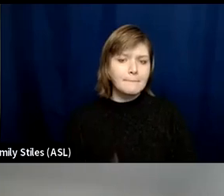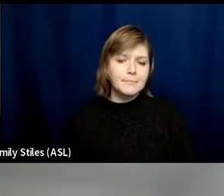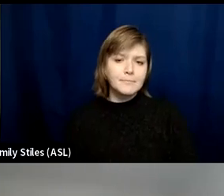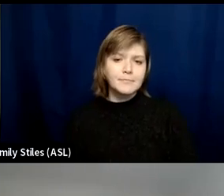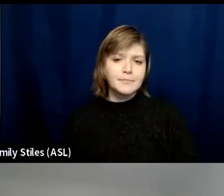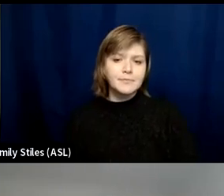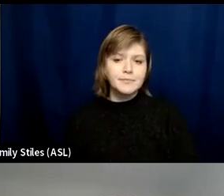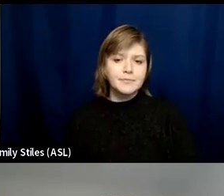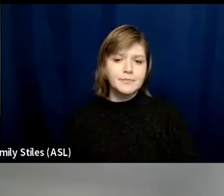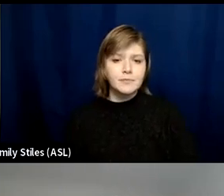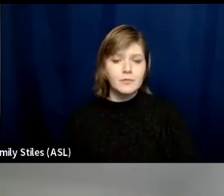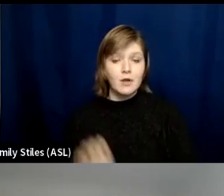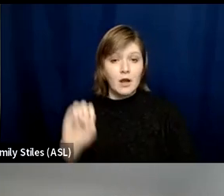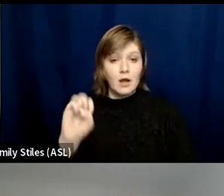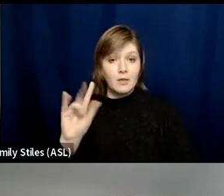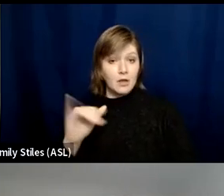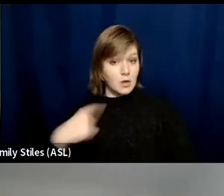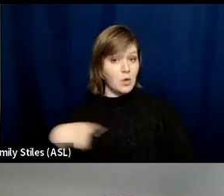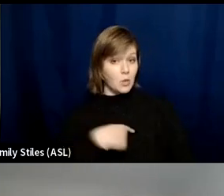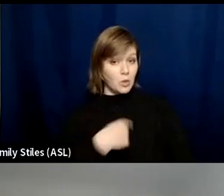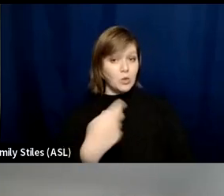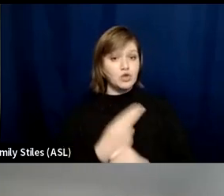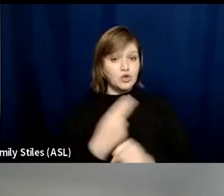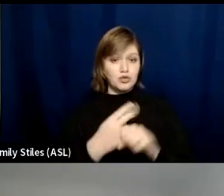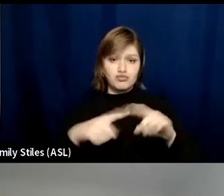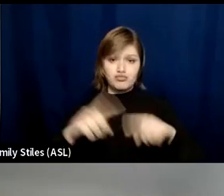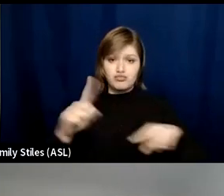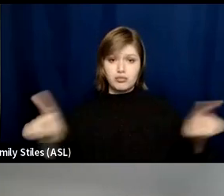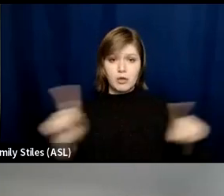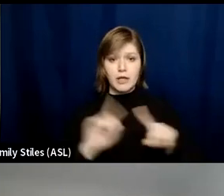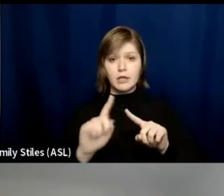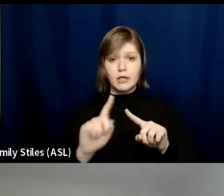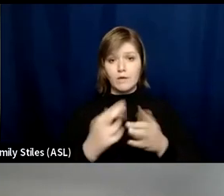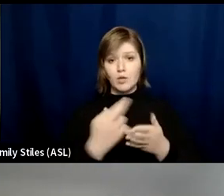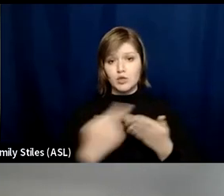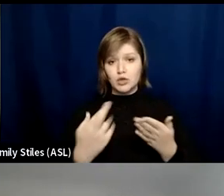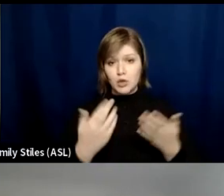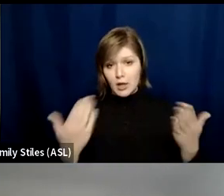education is provided to local housing authorities and landlords